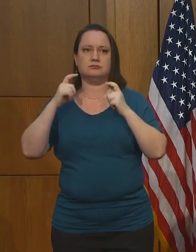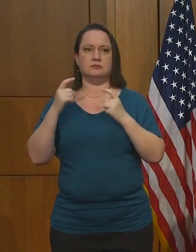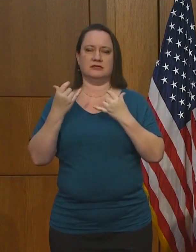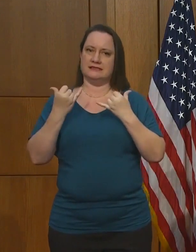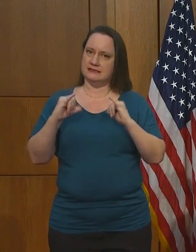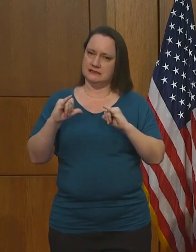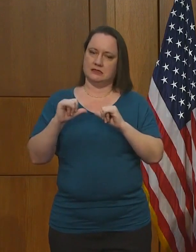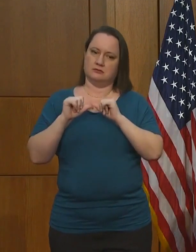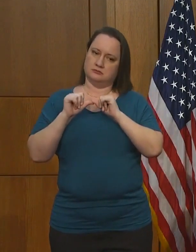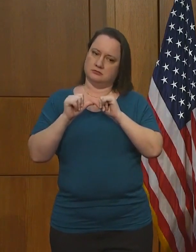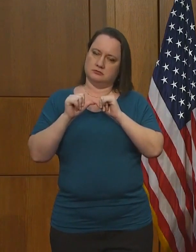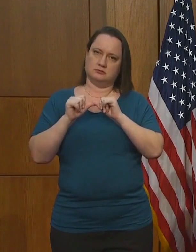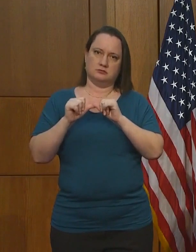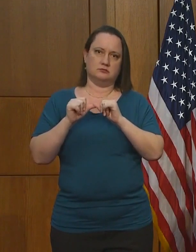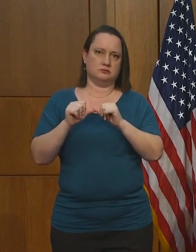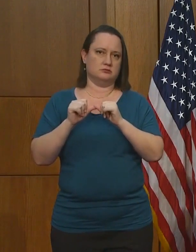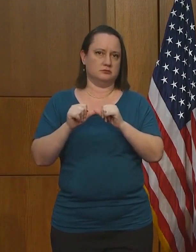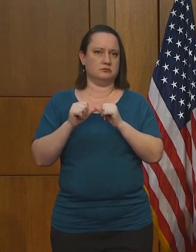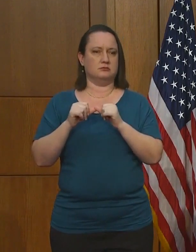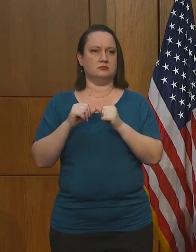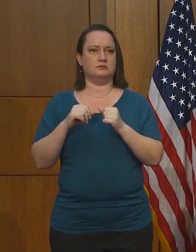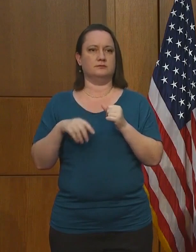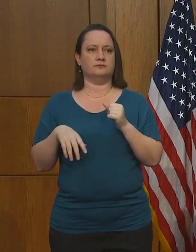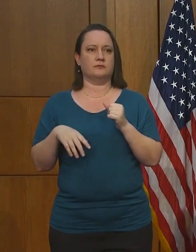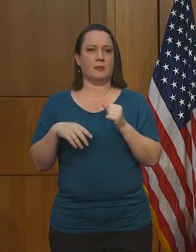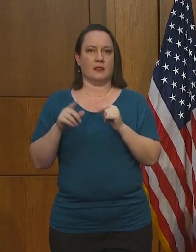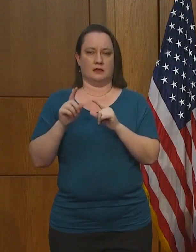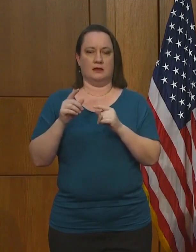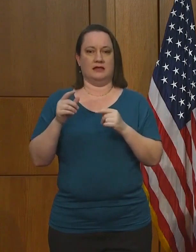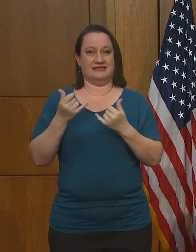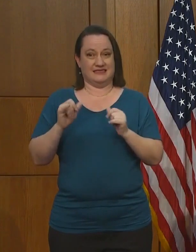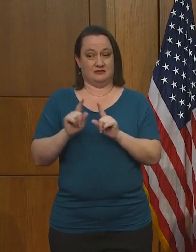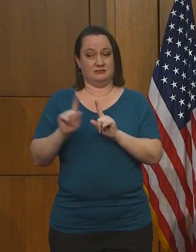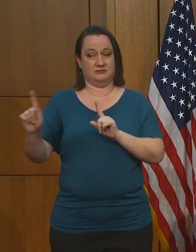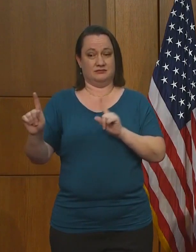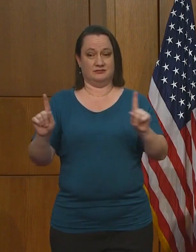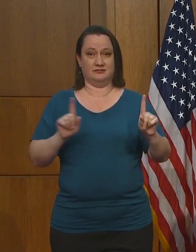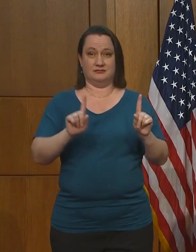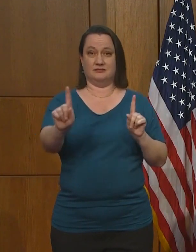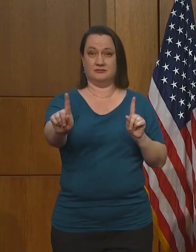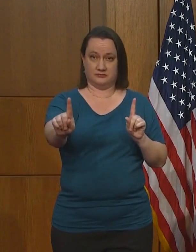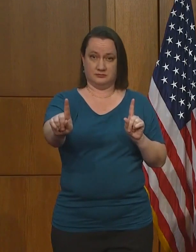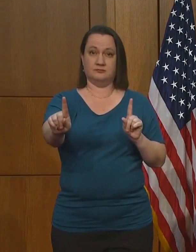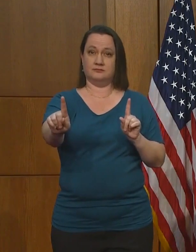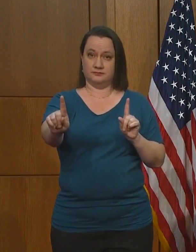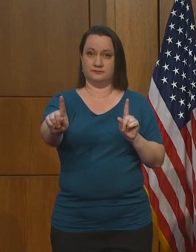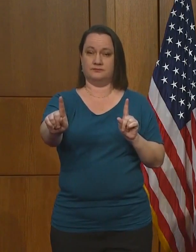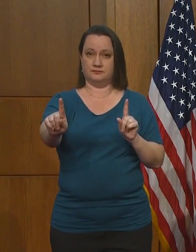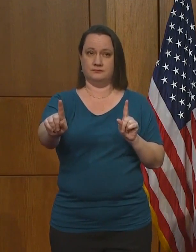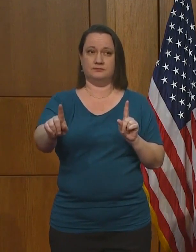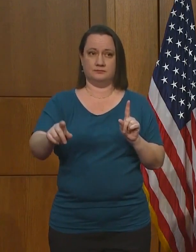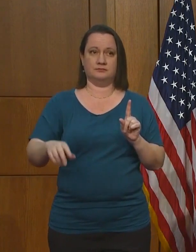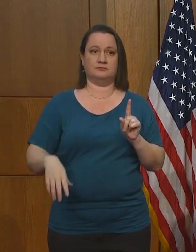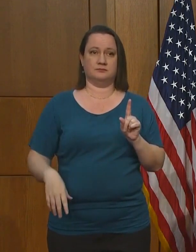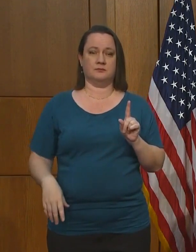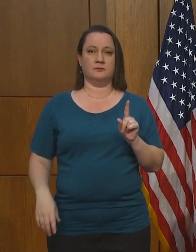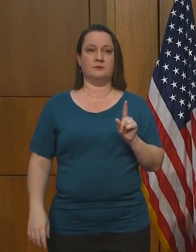FACE WHEN I'M IN PUBLIC AND I CAN'T BE SOCIALLY DISTANT- AND-